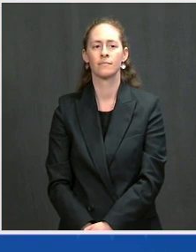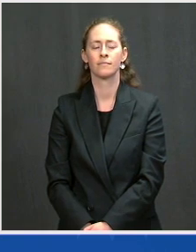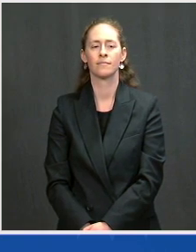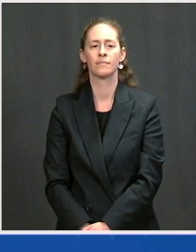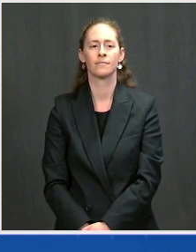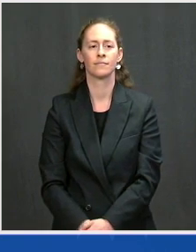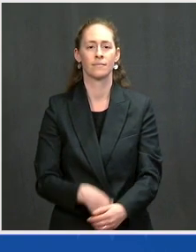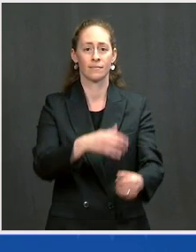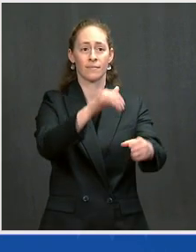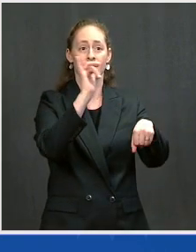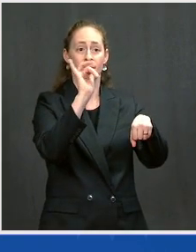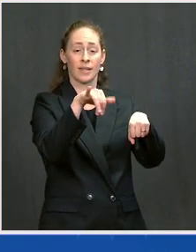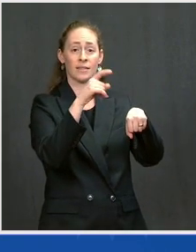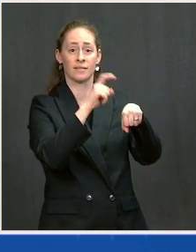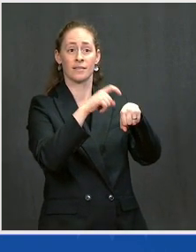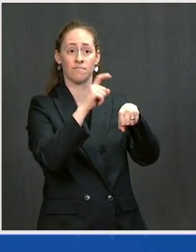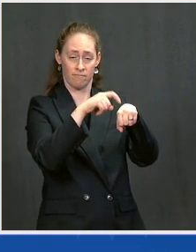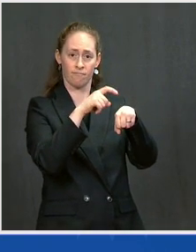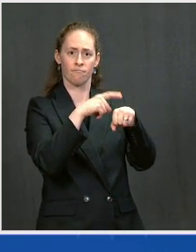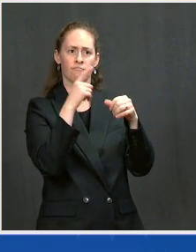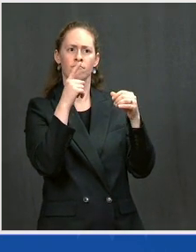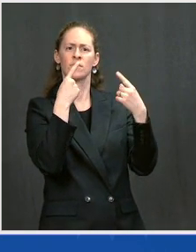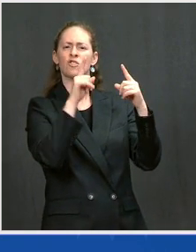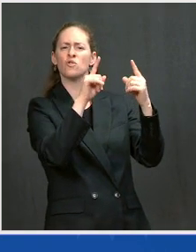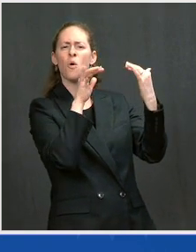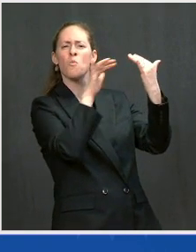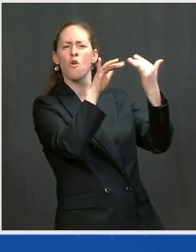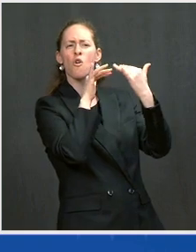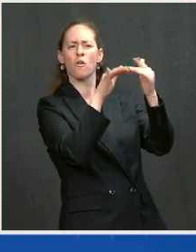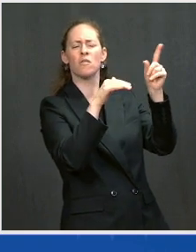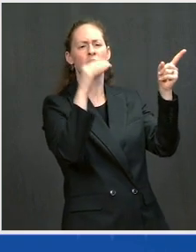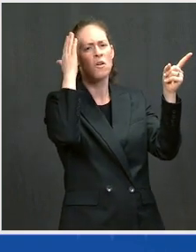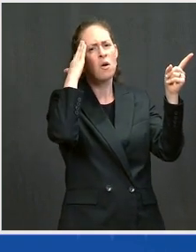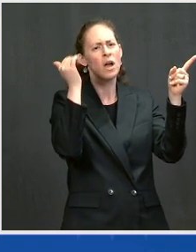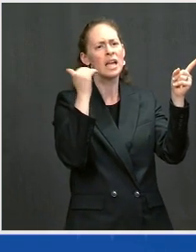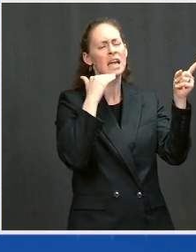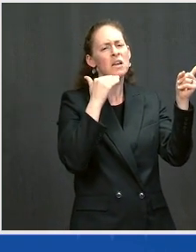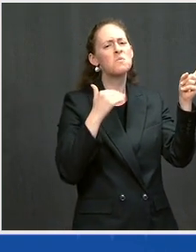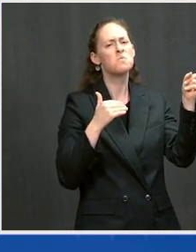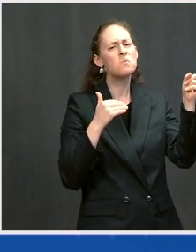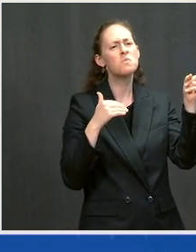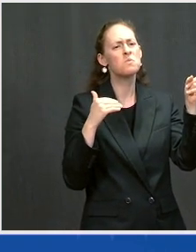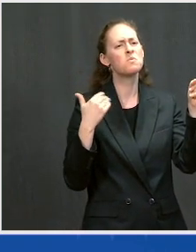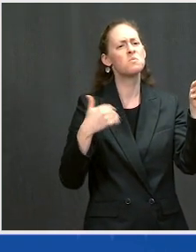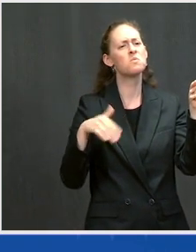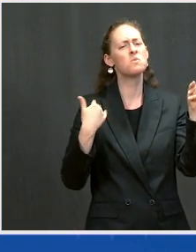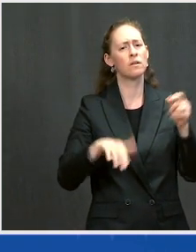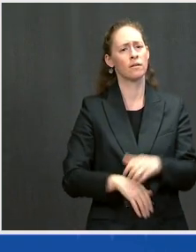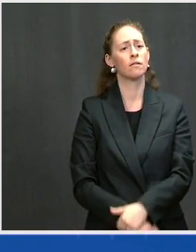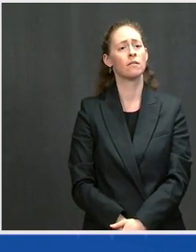it was absolutely destroyed. That was true. But from the ashes of the Korean War, we rose, we came back